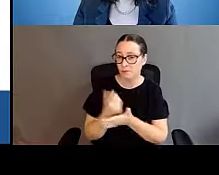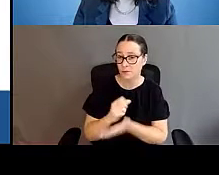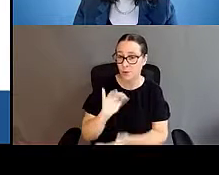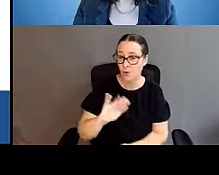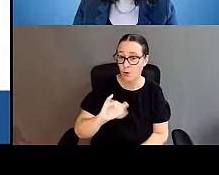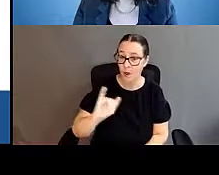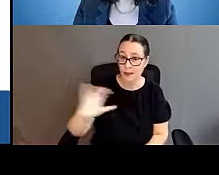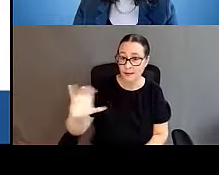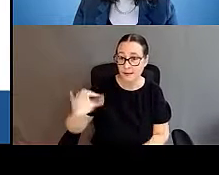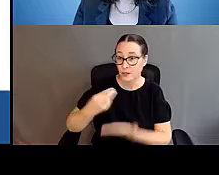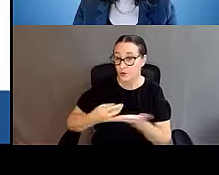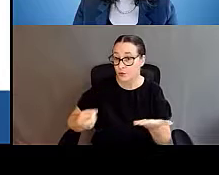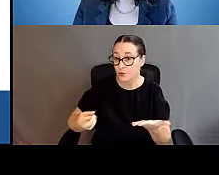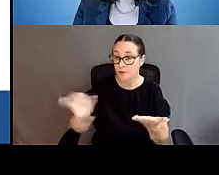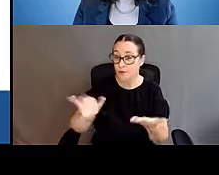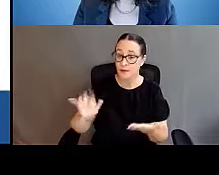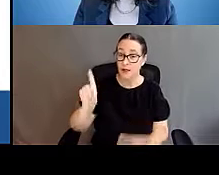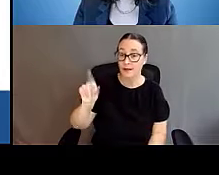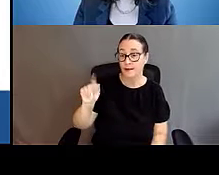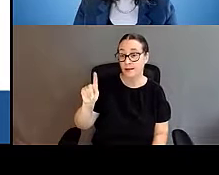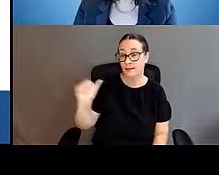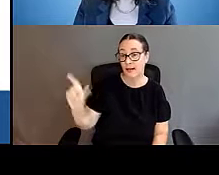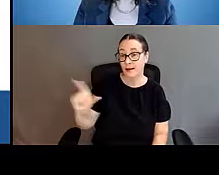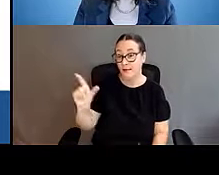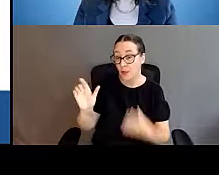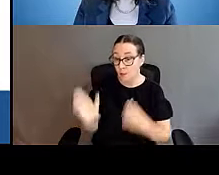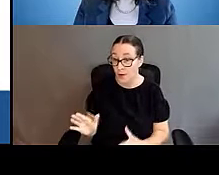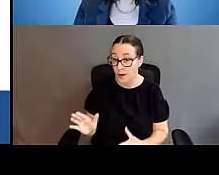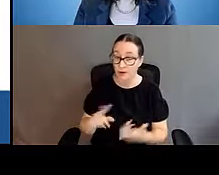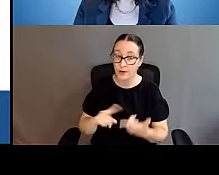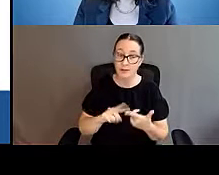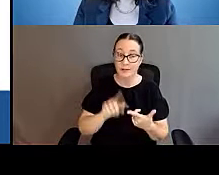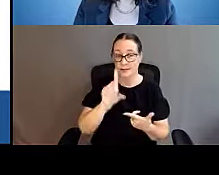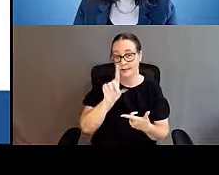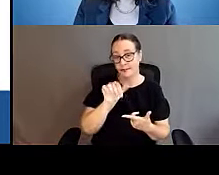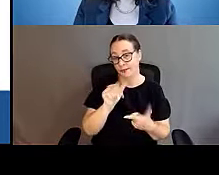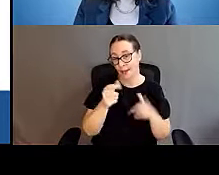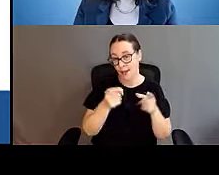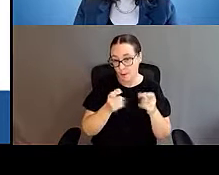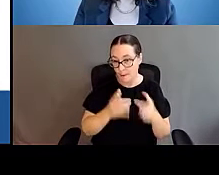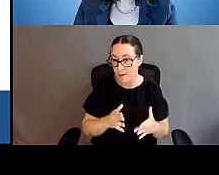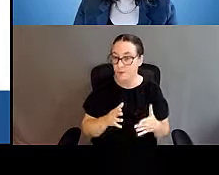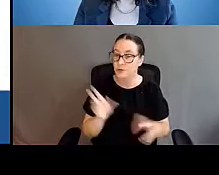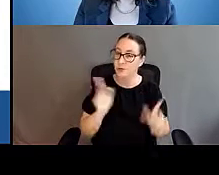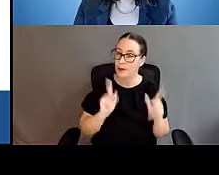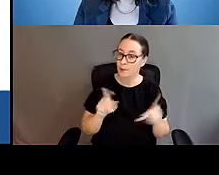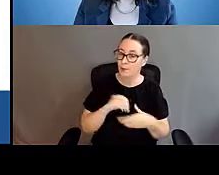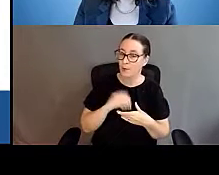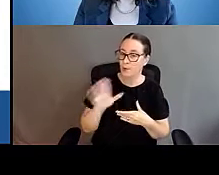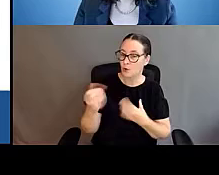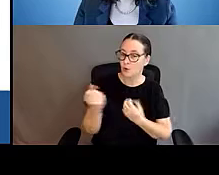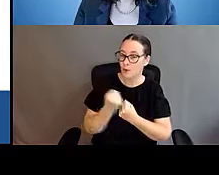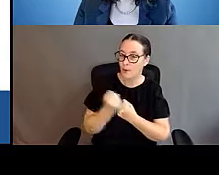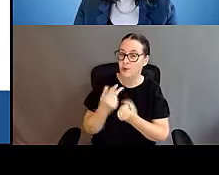for example, data librarians, data managers and folks in your sponsored programs' offices.